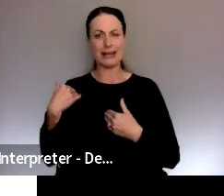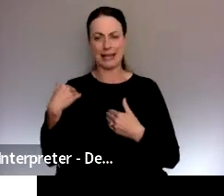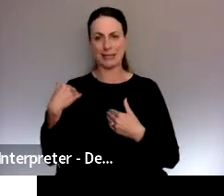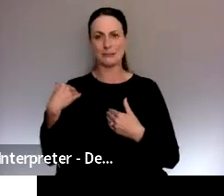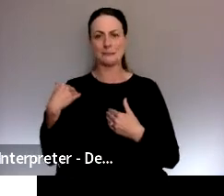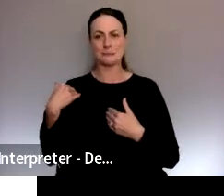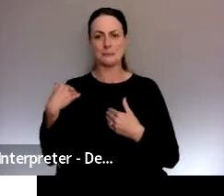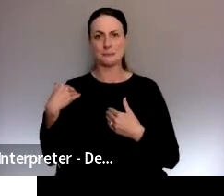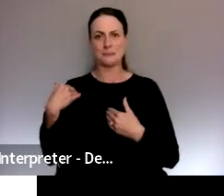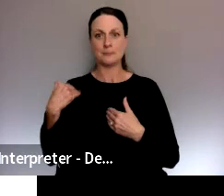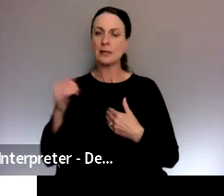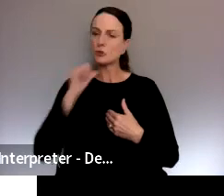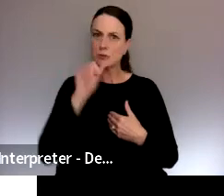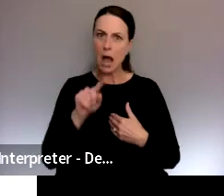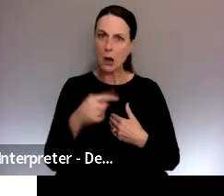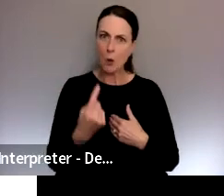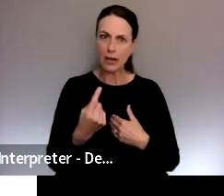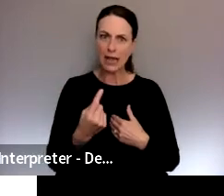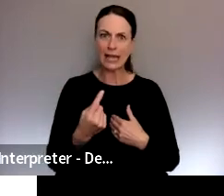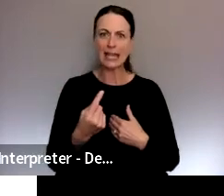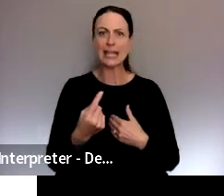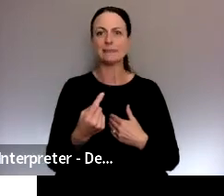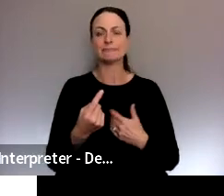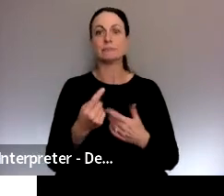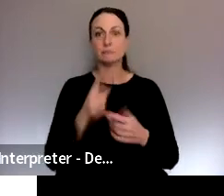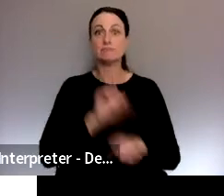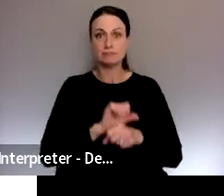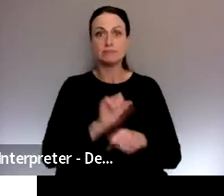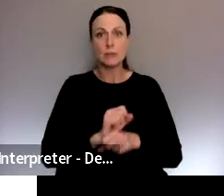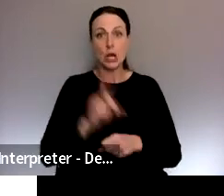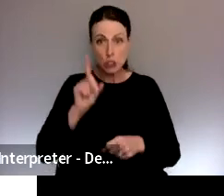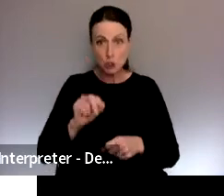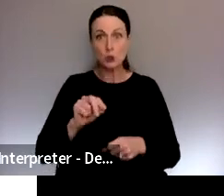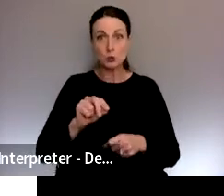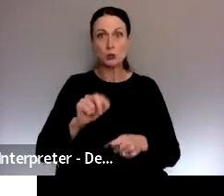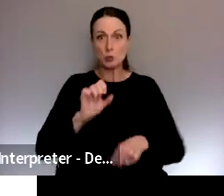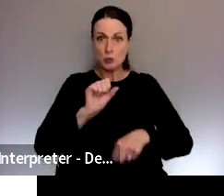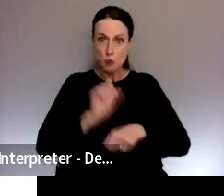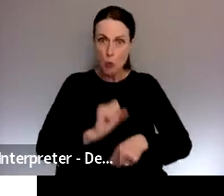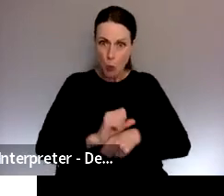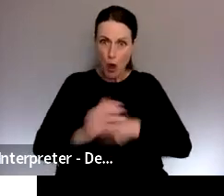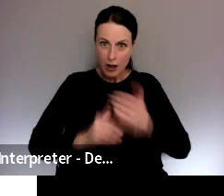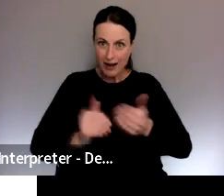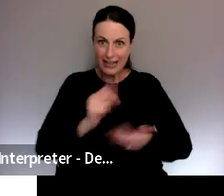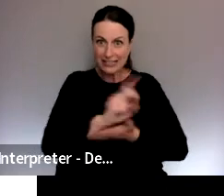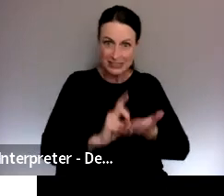to not only carry out the inner workings when designing,